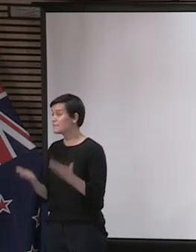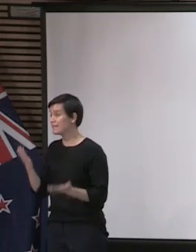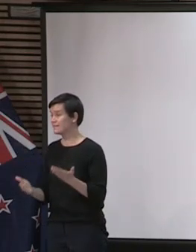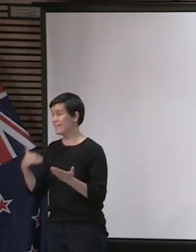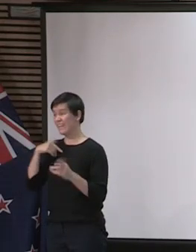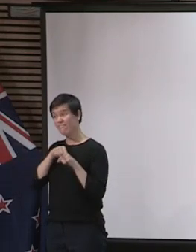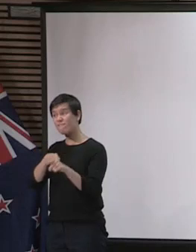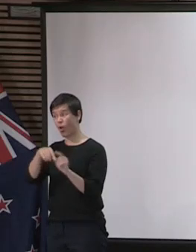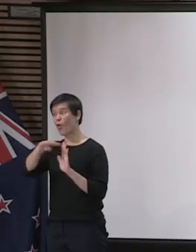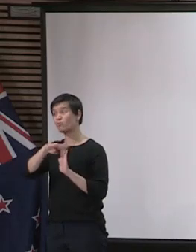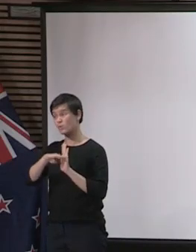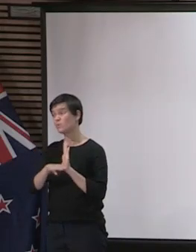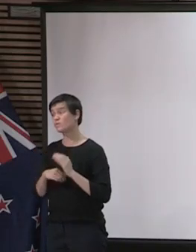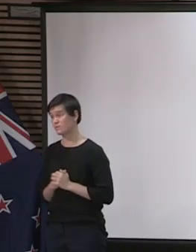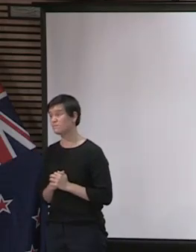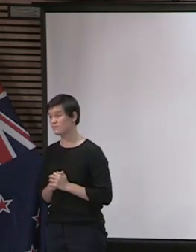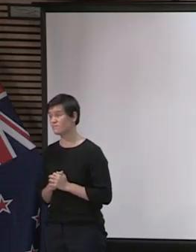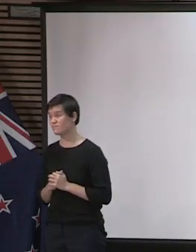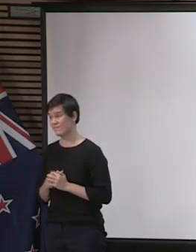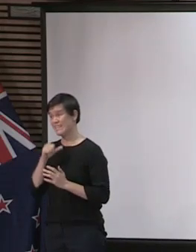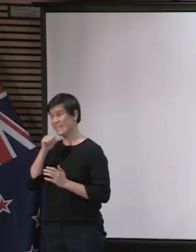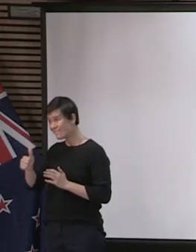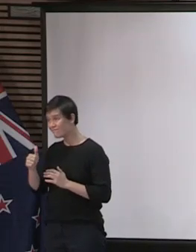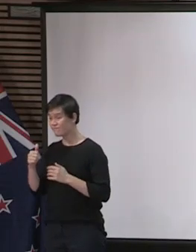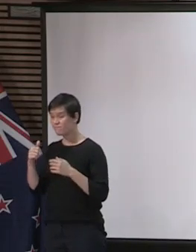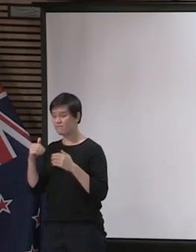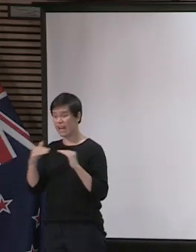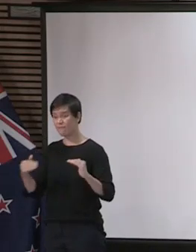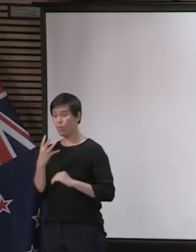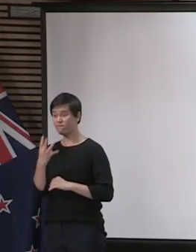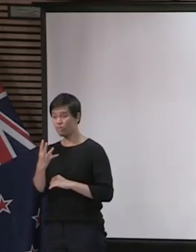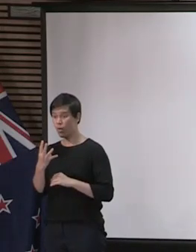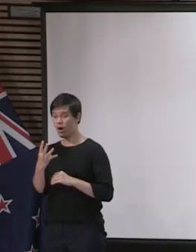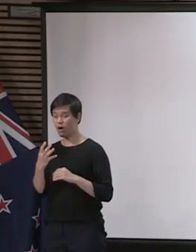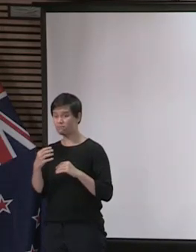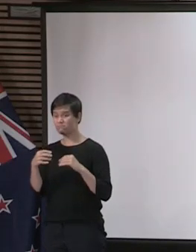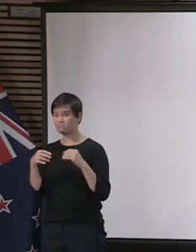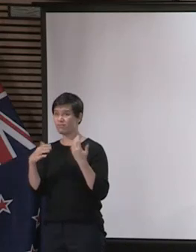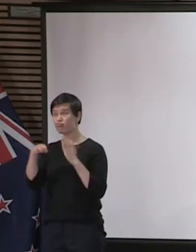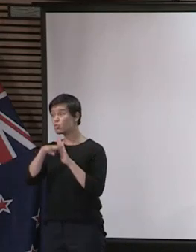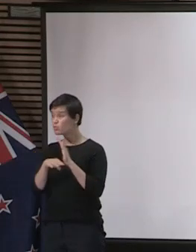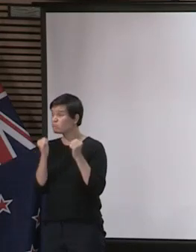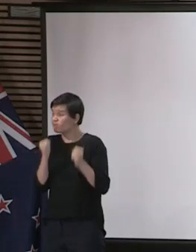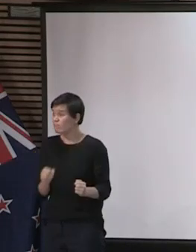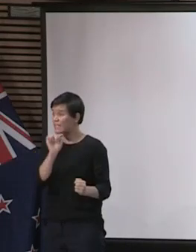No. What precludes us from going backwards is sticking with the rules as we go. That is why we will keep